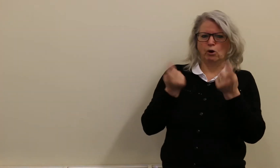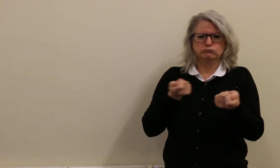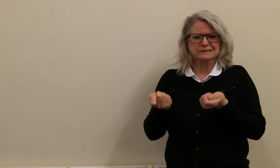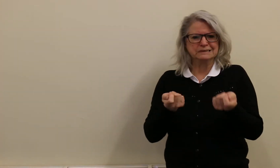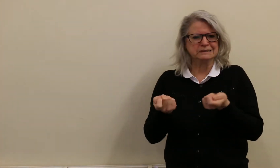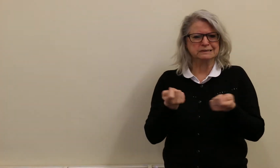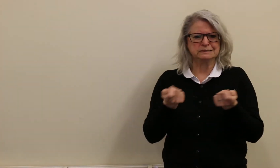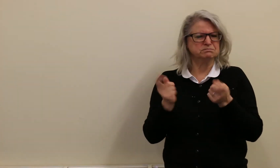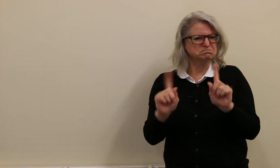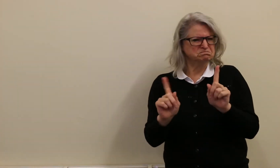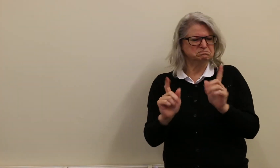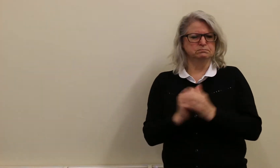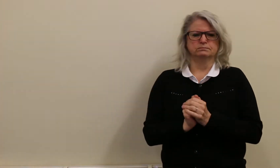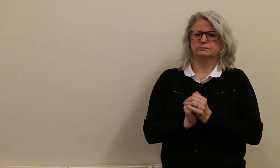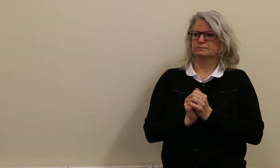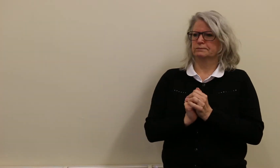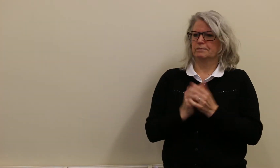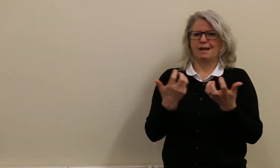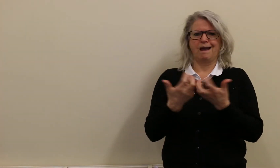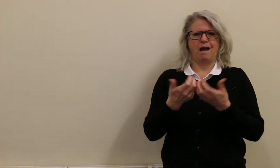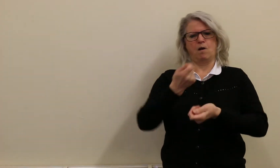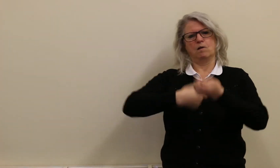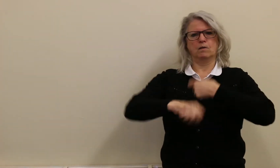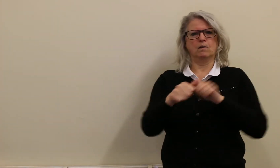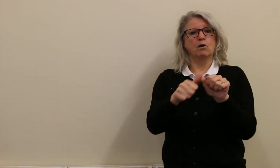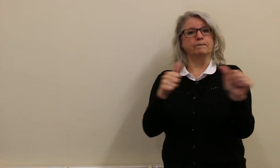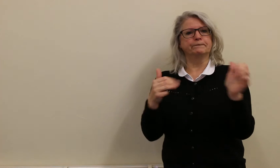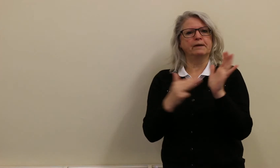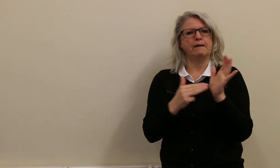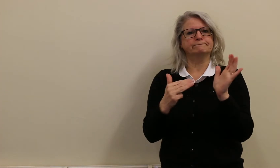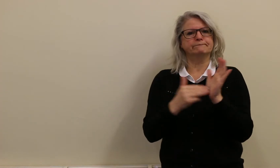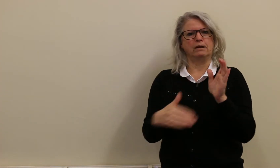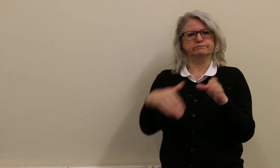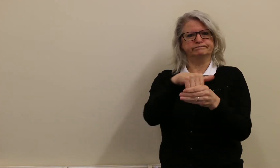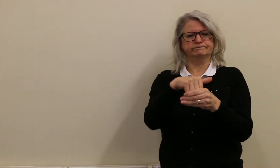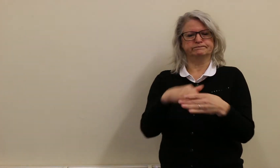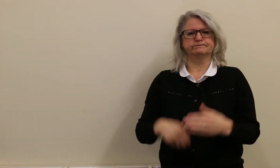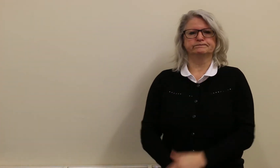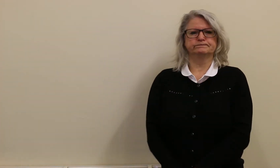what are the powers and responsibilities of company member and how to become a company member.